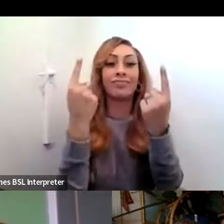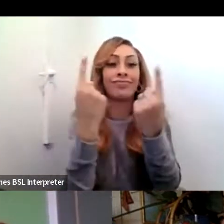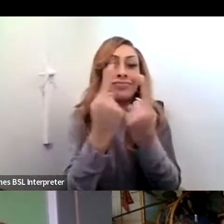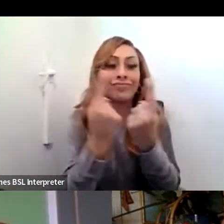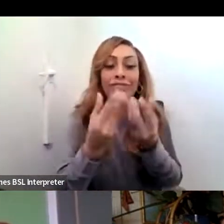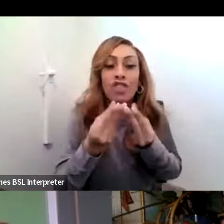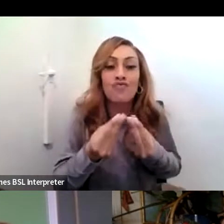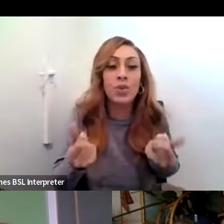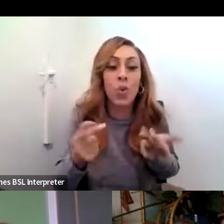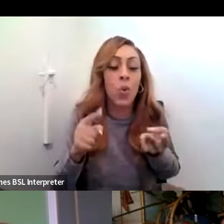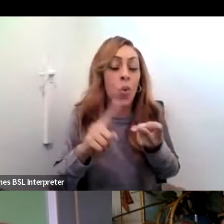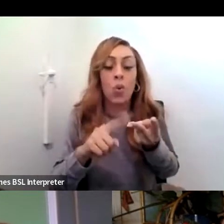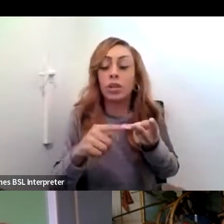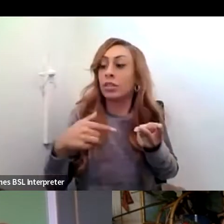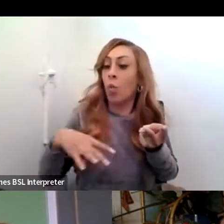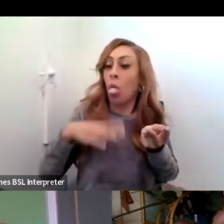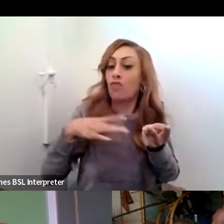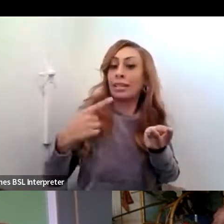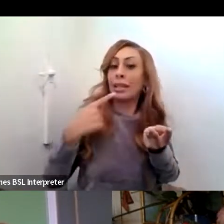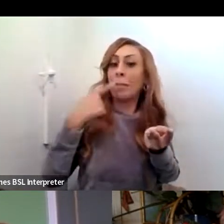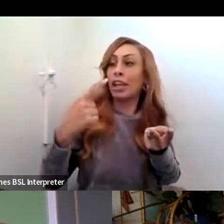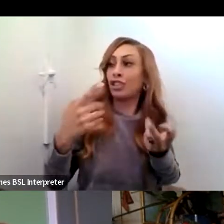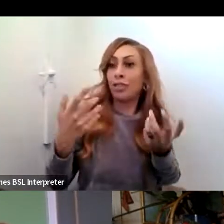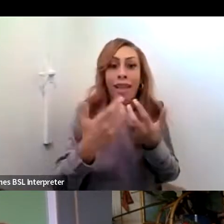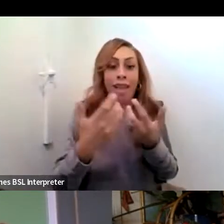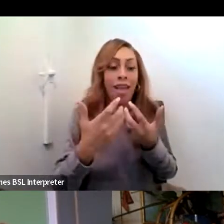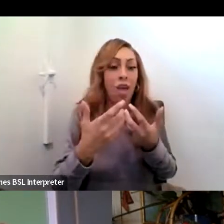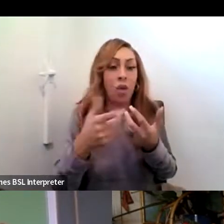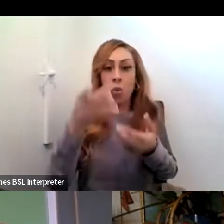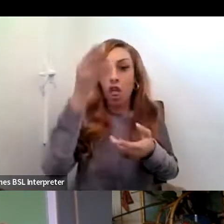You have already started talking about different ways in which you learned that could be deployed.